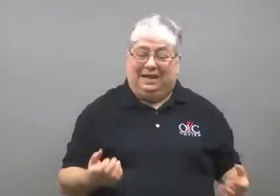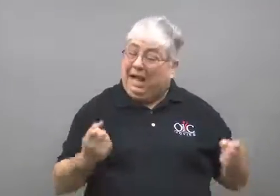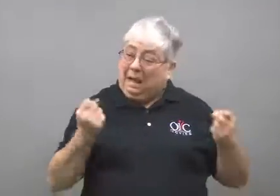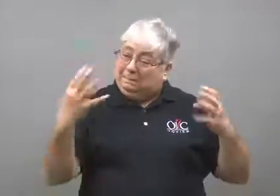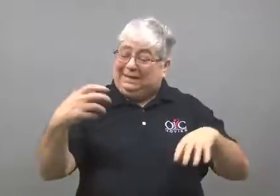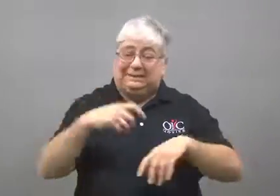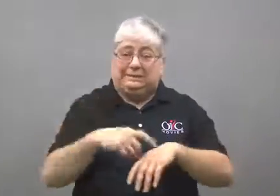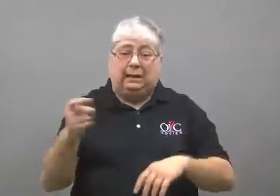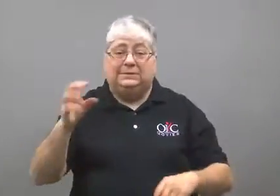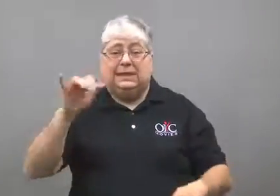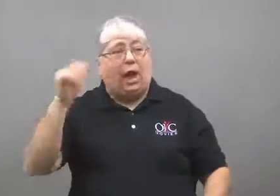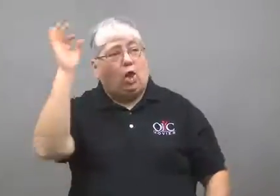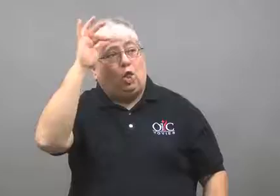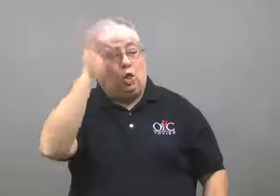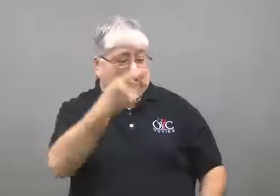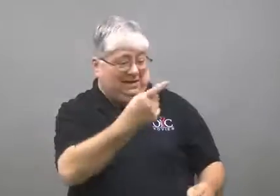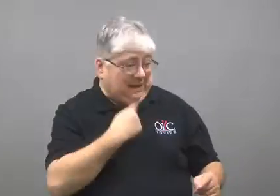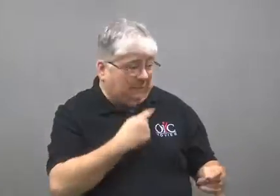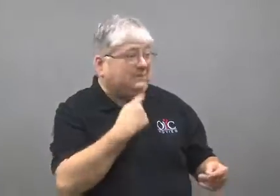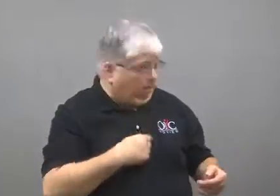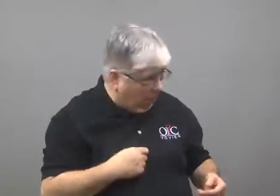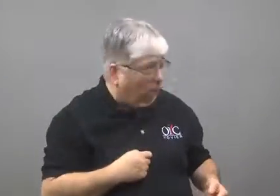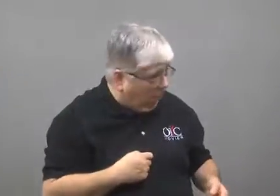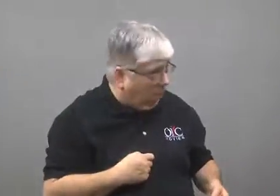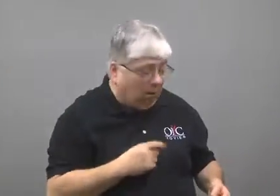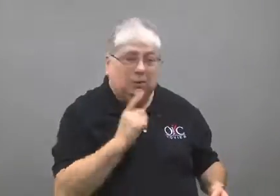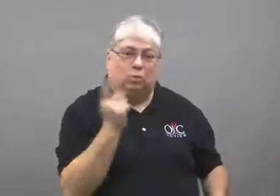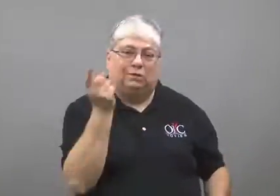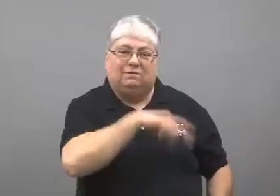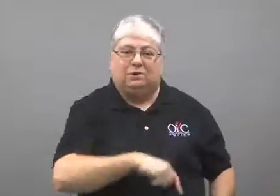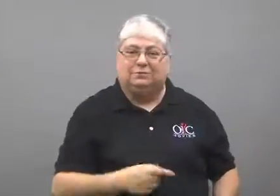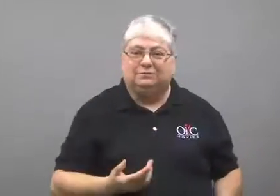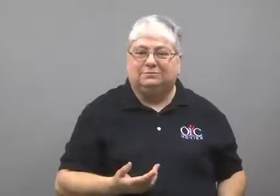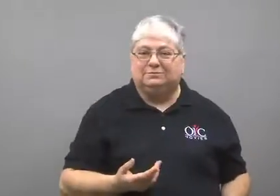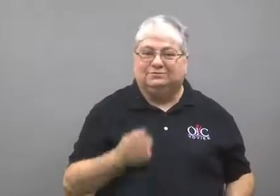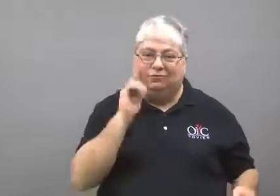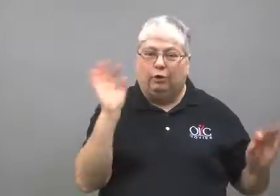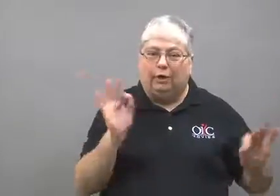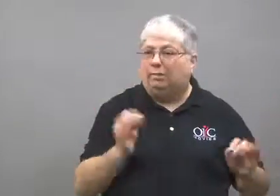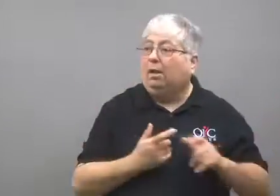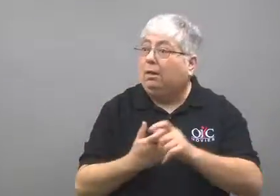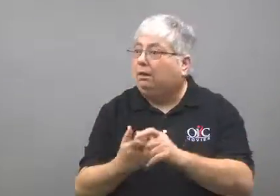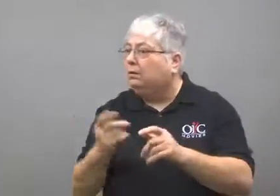Often the CIA had no clue the information they got was false.